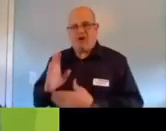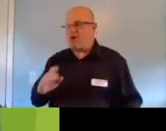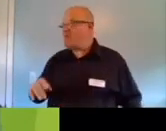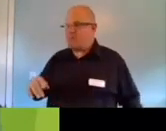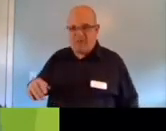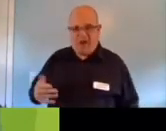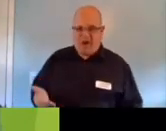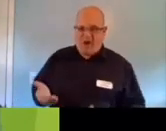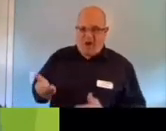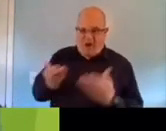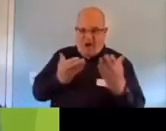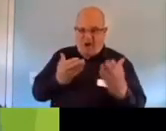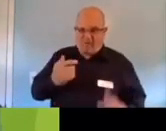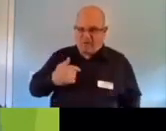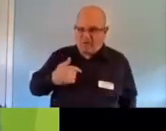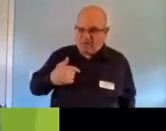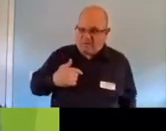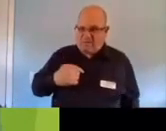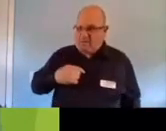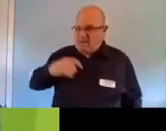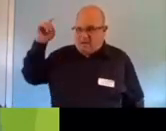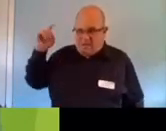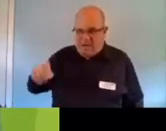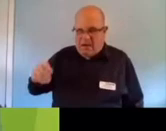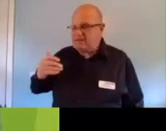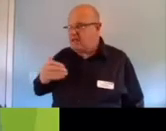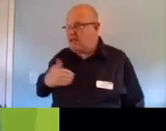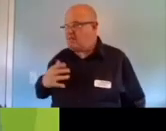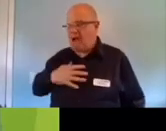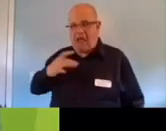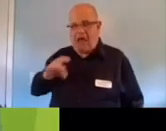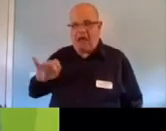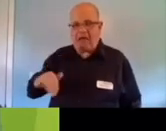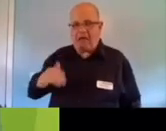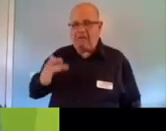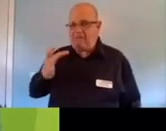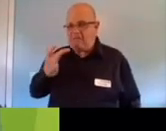this to me and I have to have this and I liked it and I don't really care if it's not working